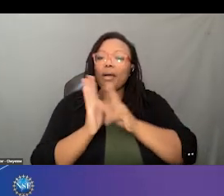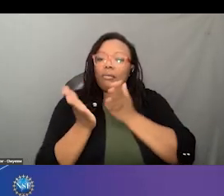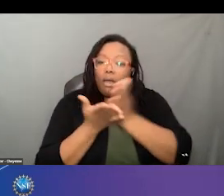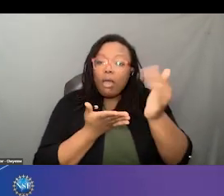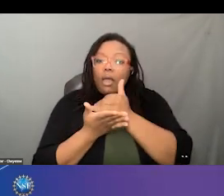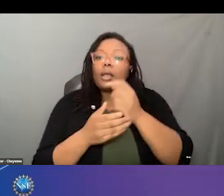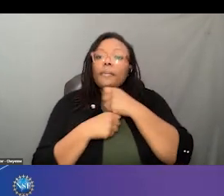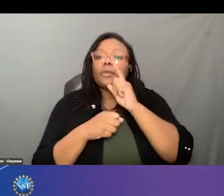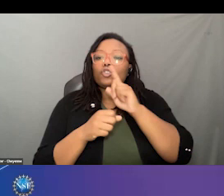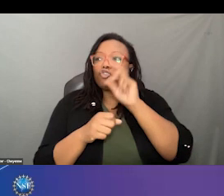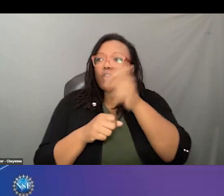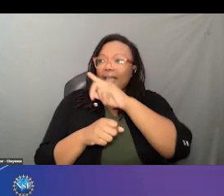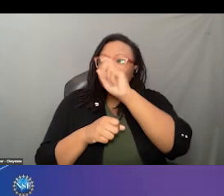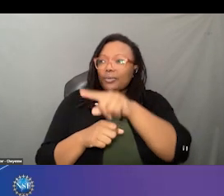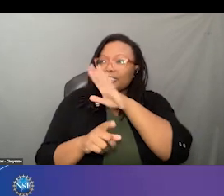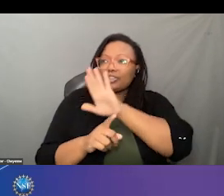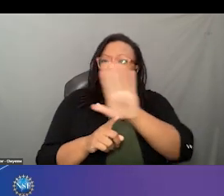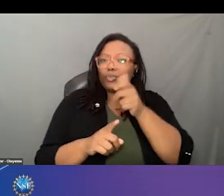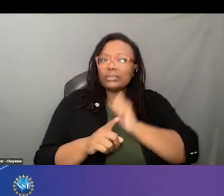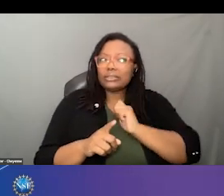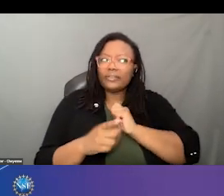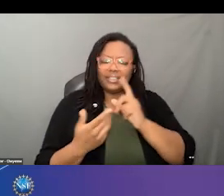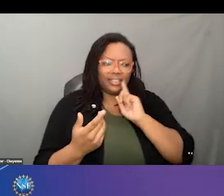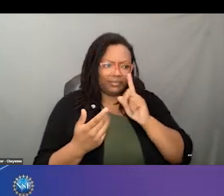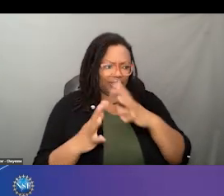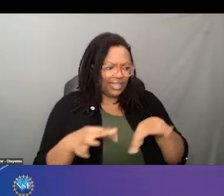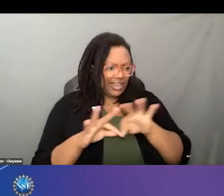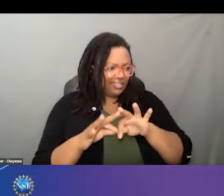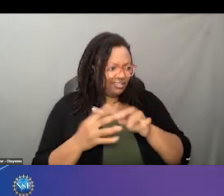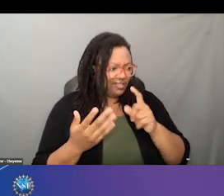And make sure that you ask those questions to yourself. Like, is this really necessary?